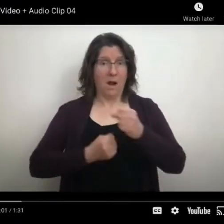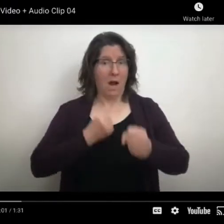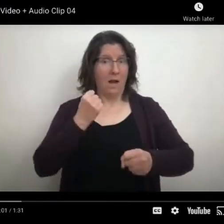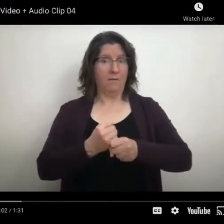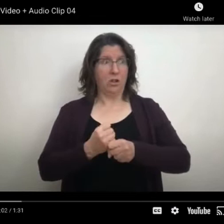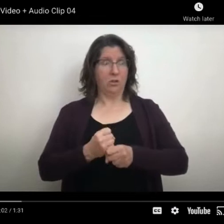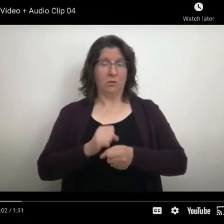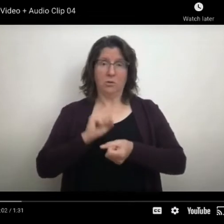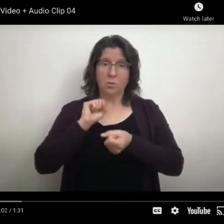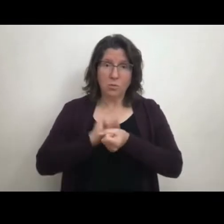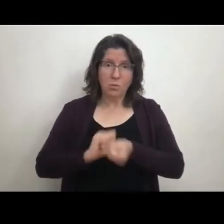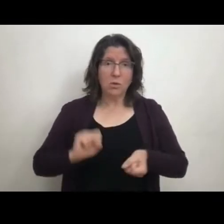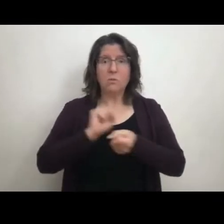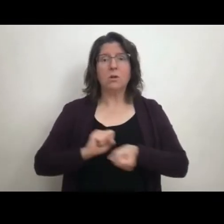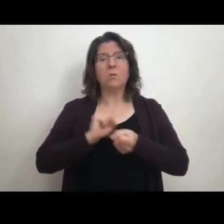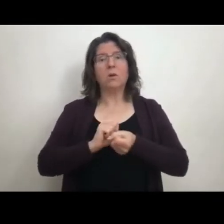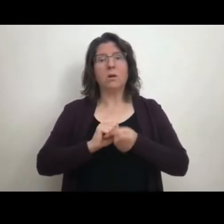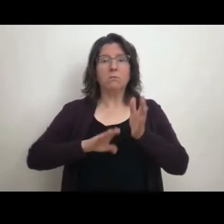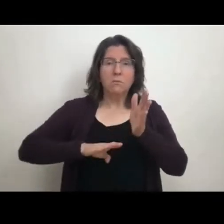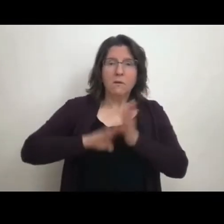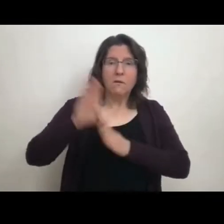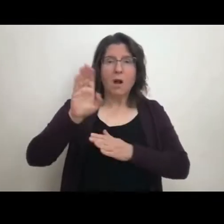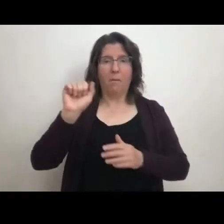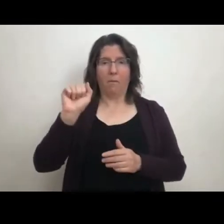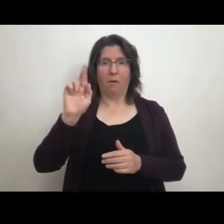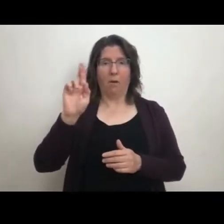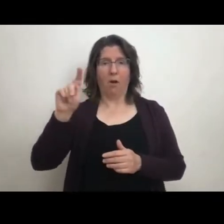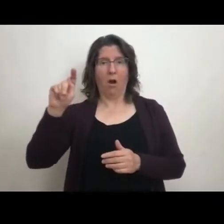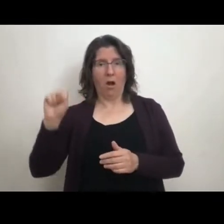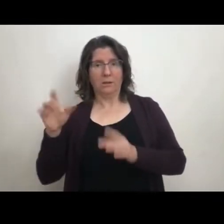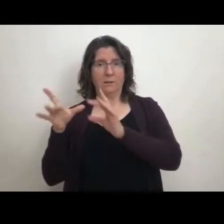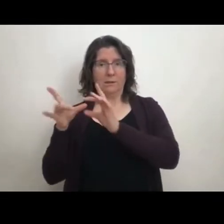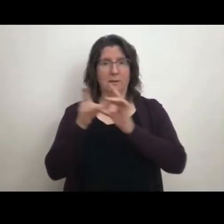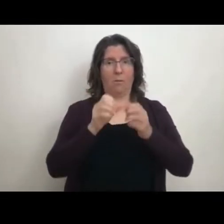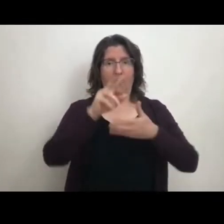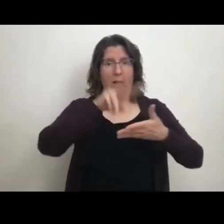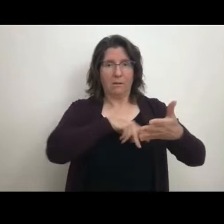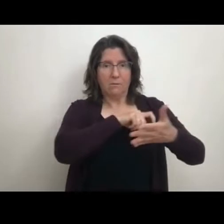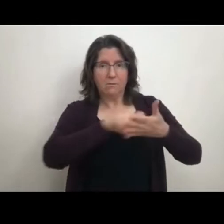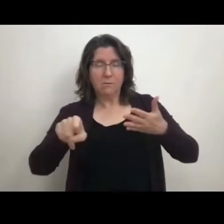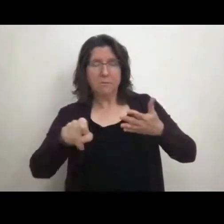For five years my focus was on developing an arts-based literacy skills program,